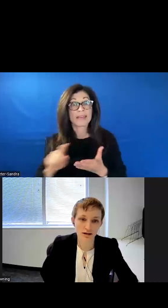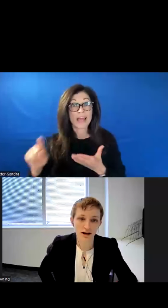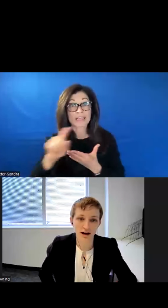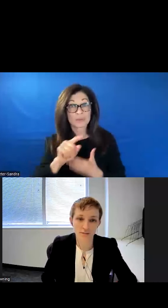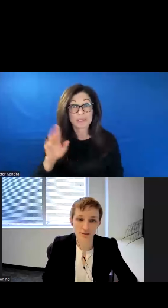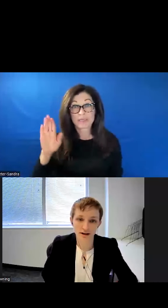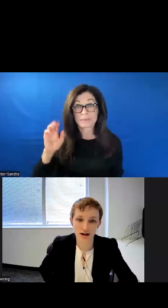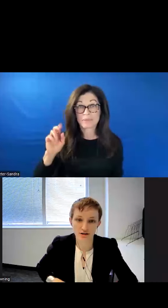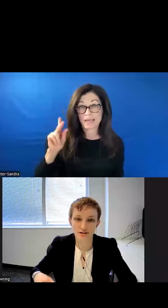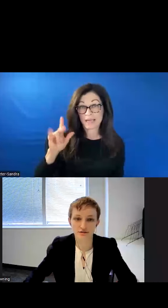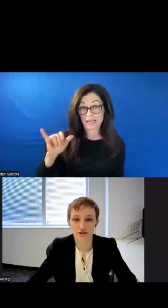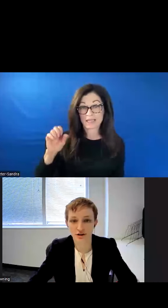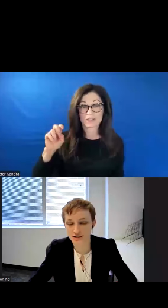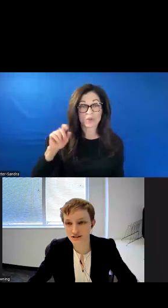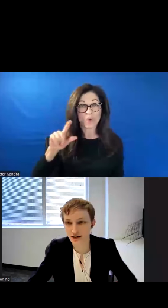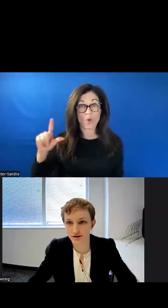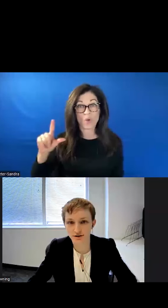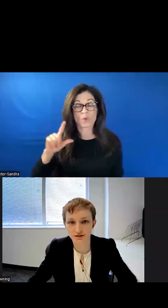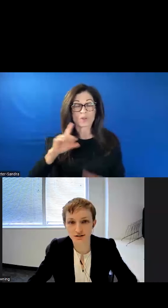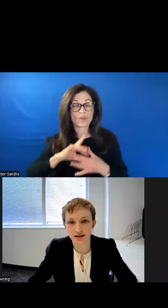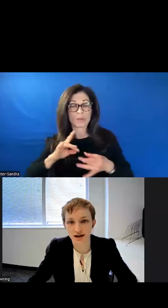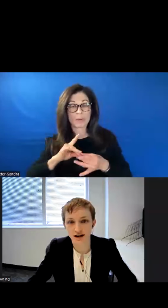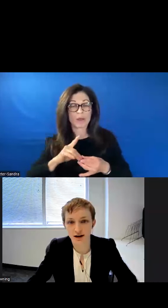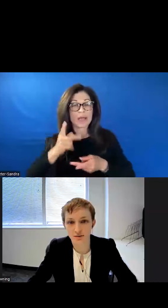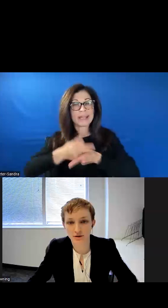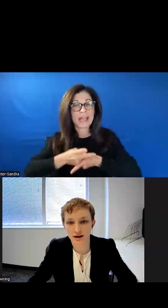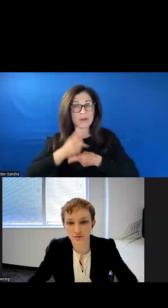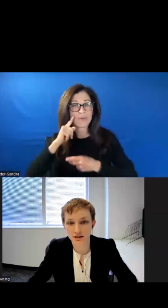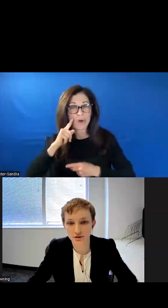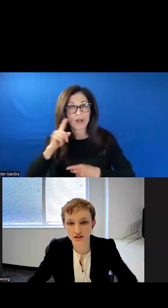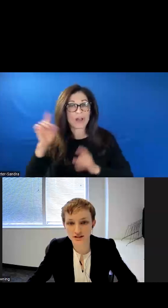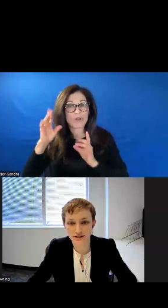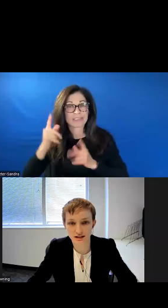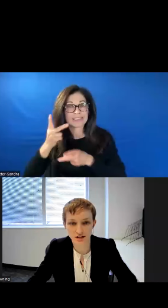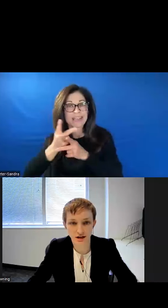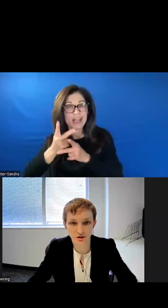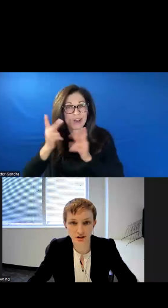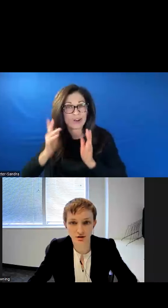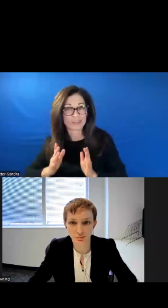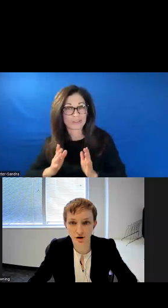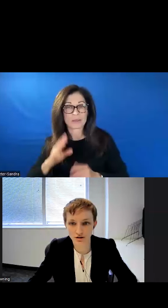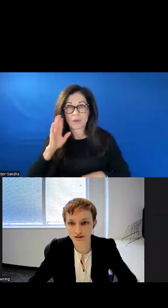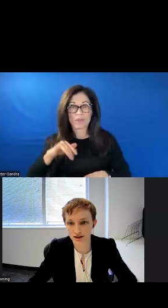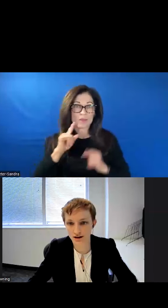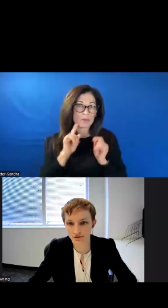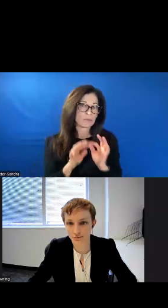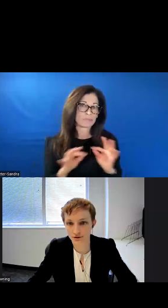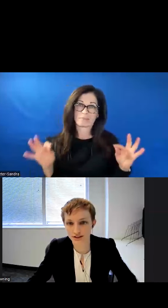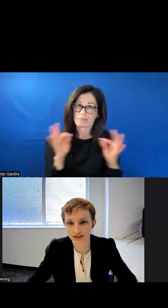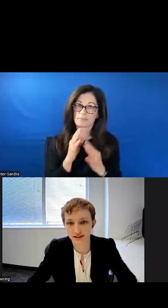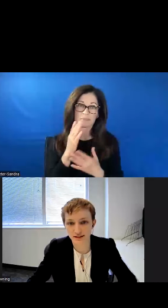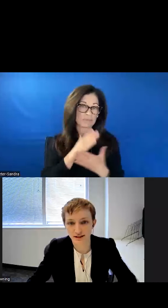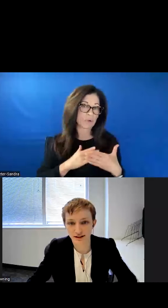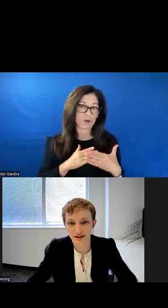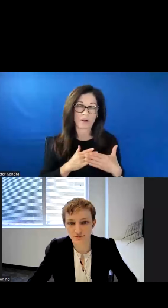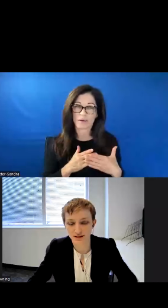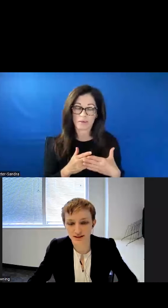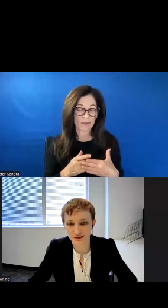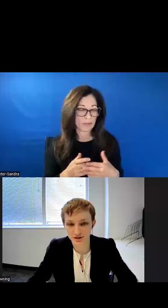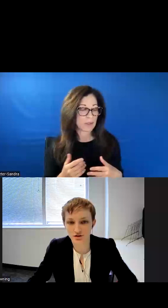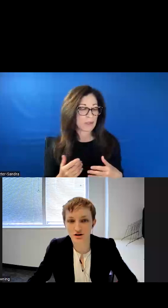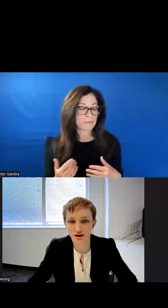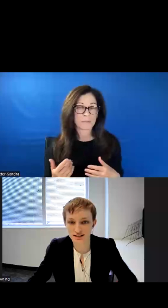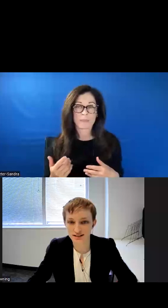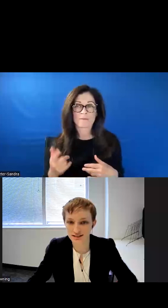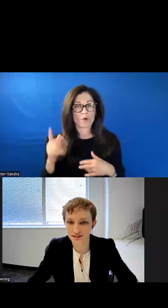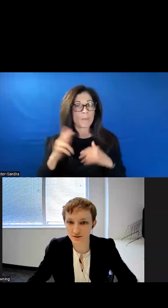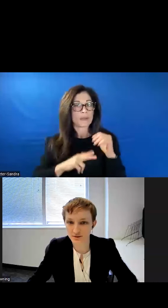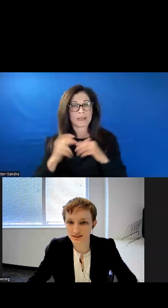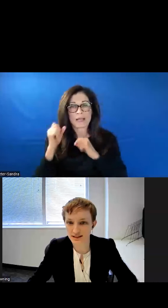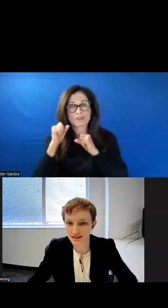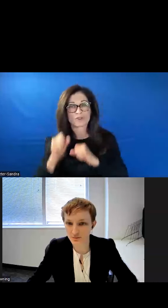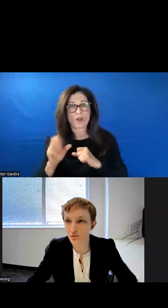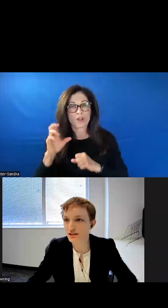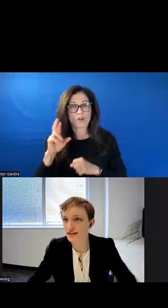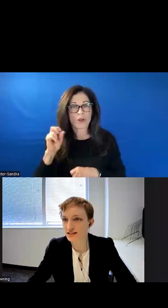ABOUT CARING FOR THE CRISIS CARE S. WE KNOW THAT WE NEED TO SUPPORT THE